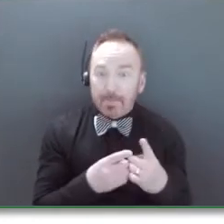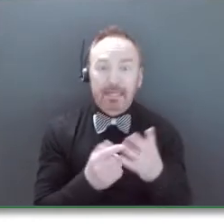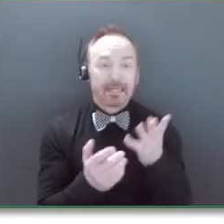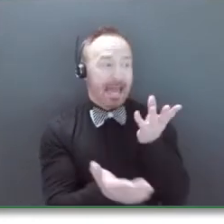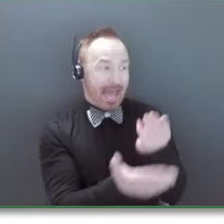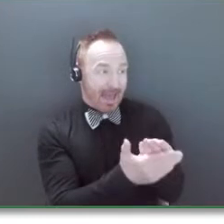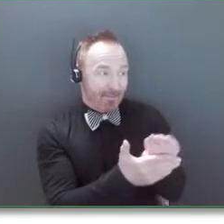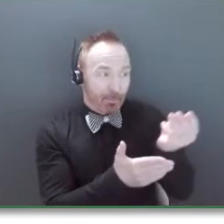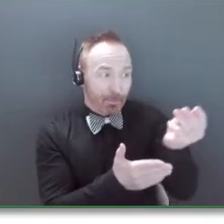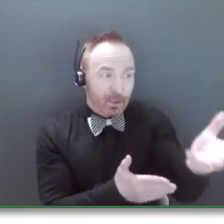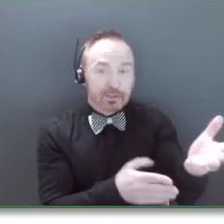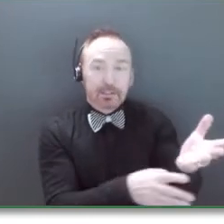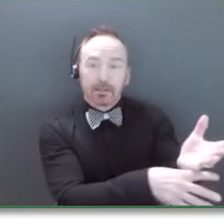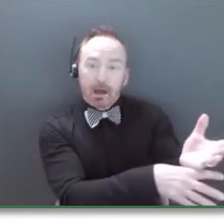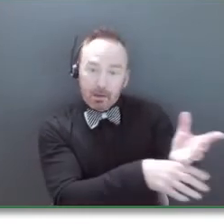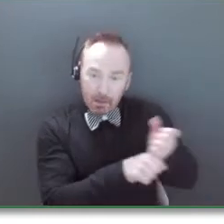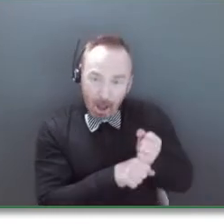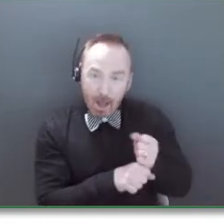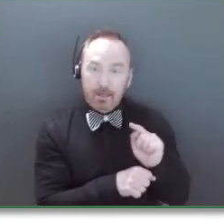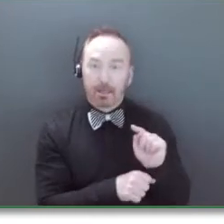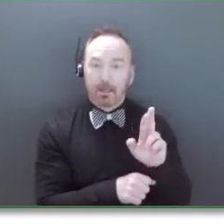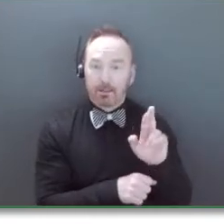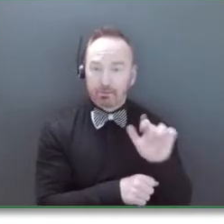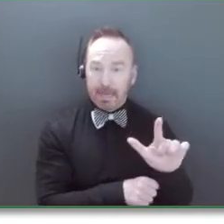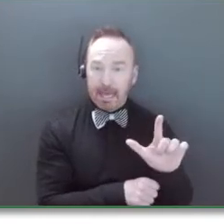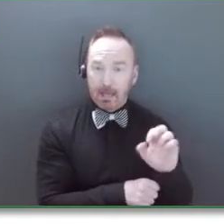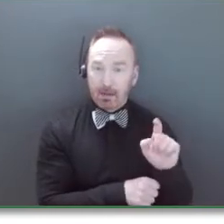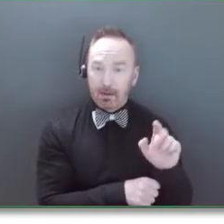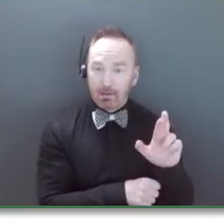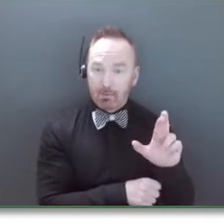growing list of of places where adaptive hiking